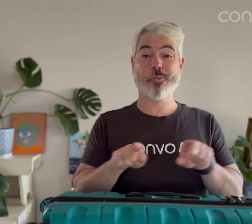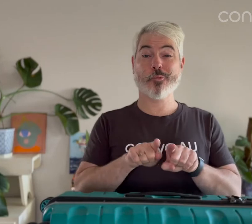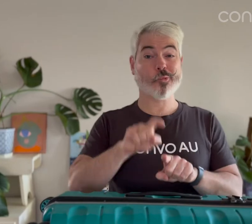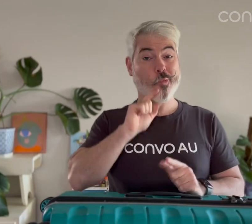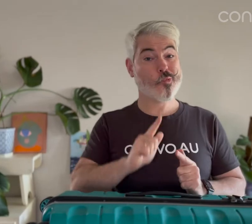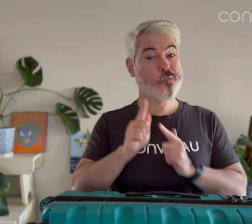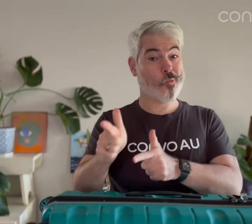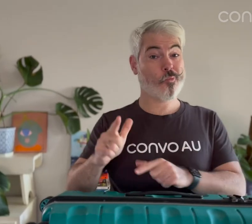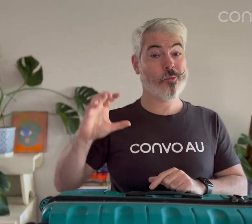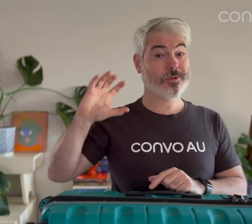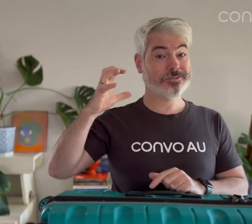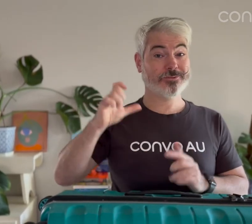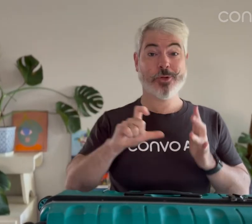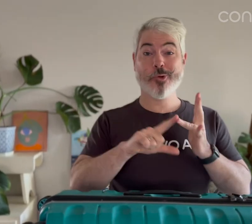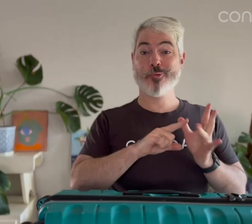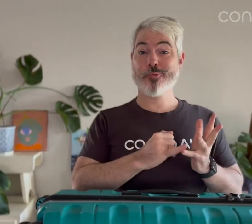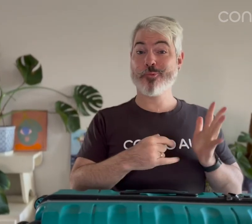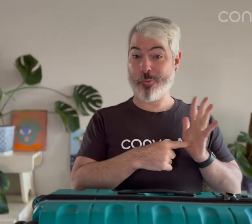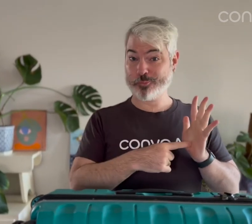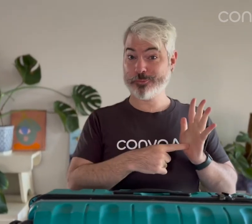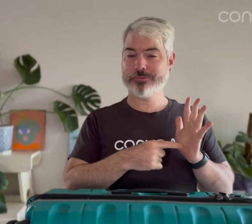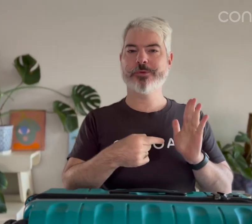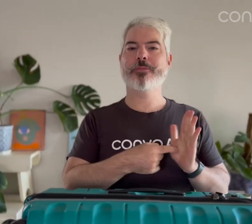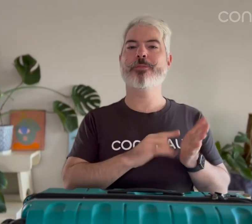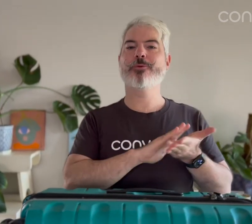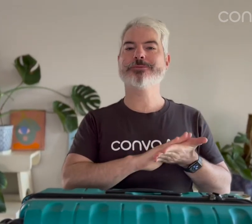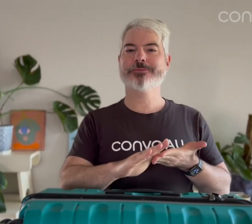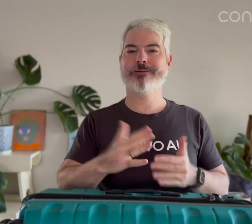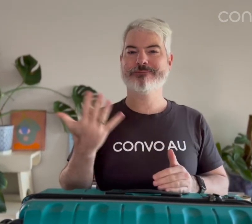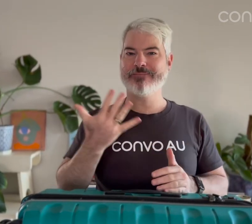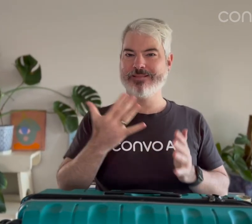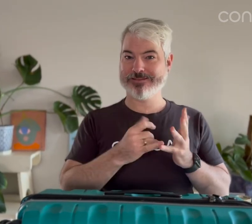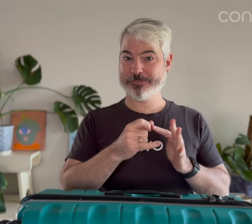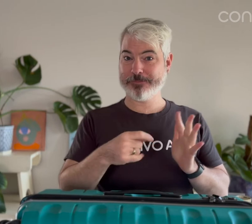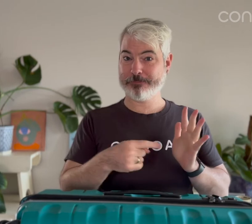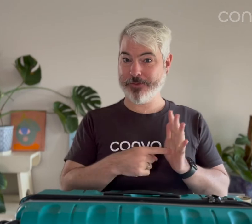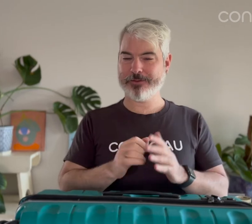And we will be at the Sunshine Coast on Thursday 15 September,